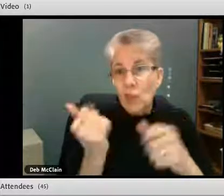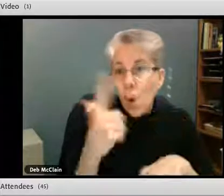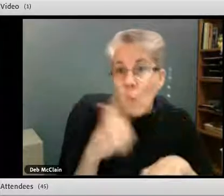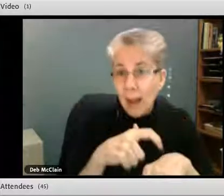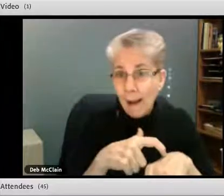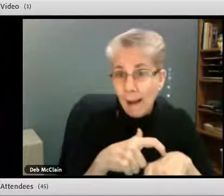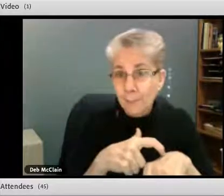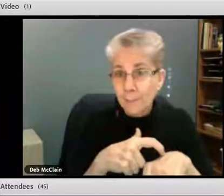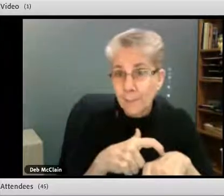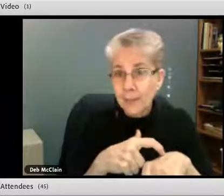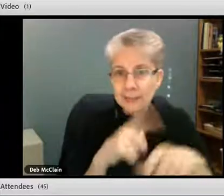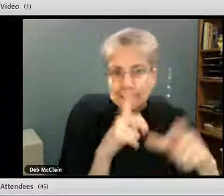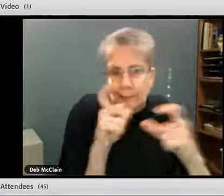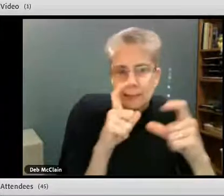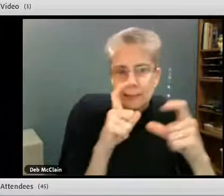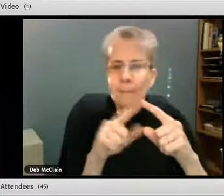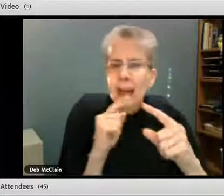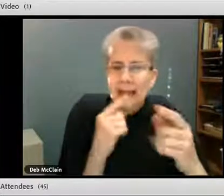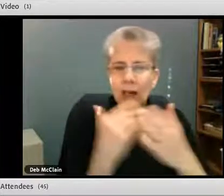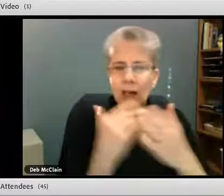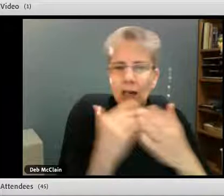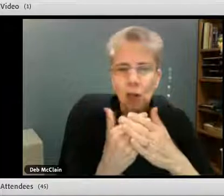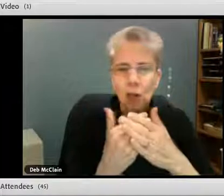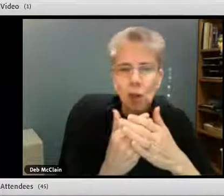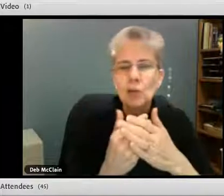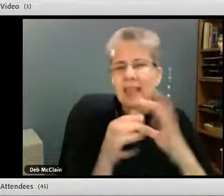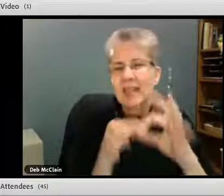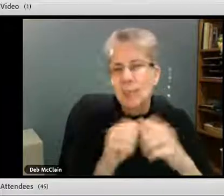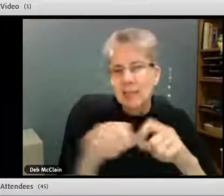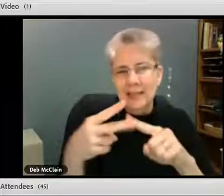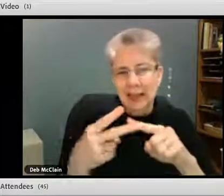And that goes along with the second point is to plan.